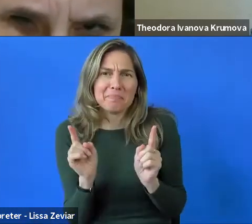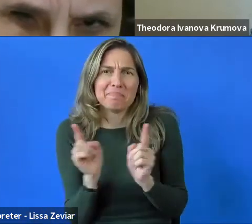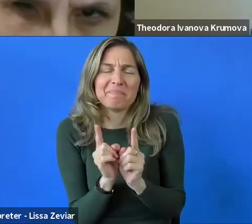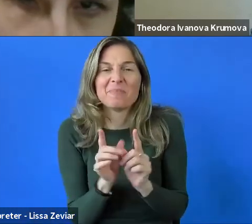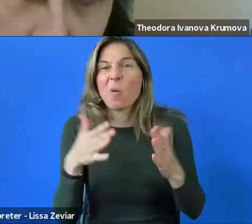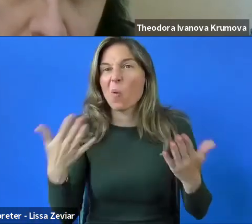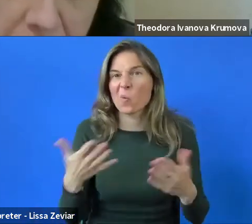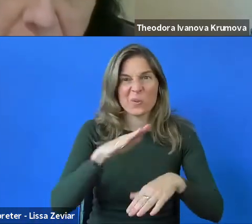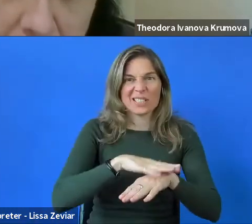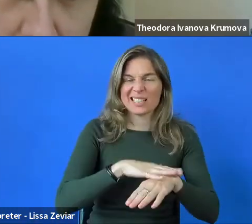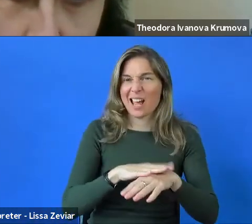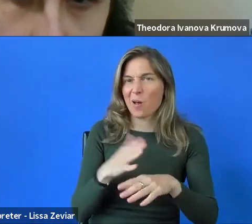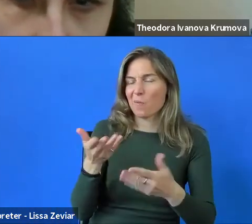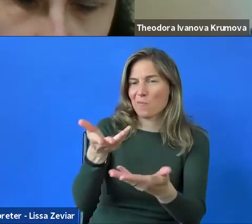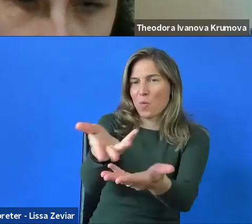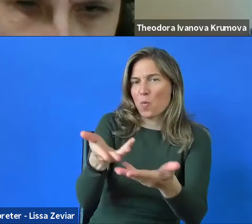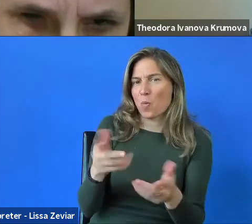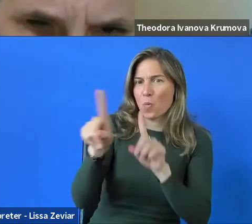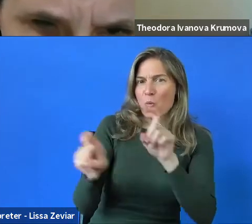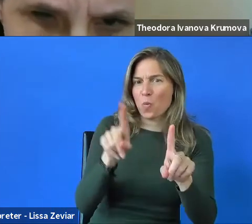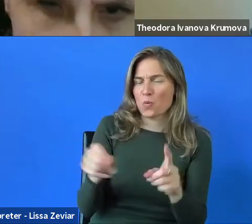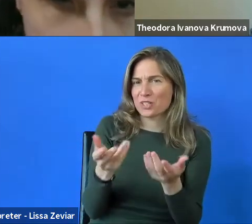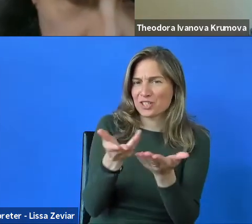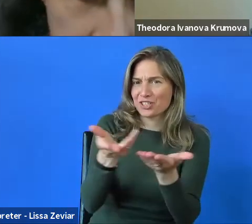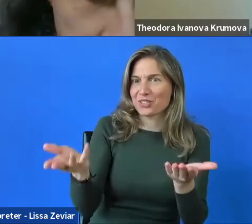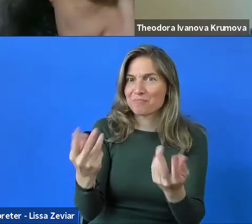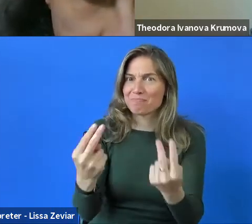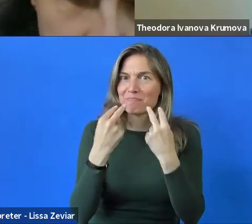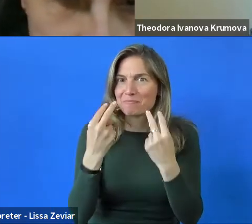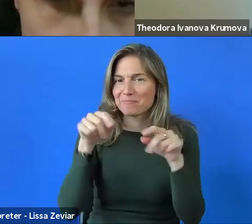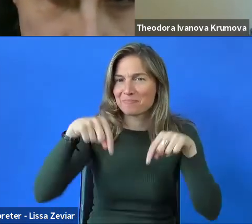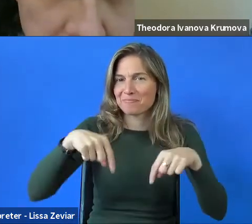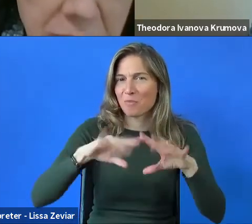from our colleagues participating in the webinar. So 2 minutes.